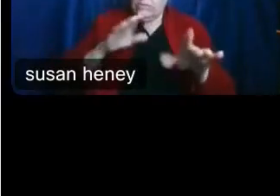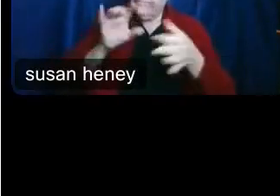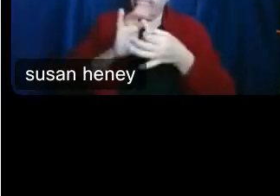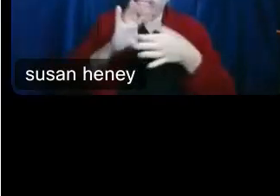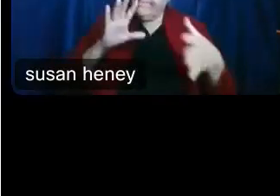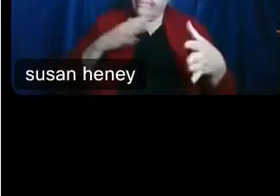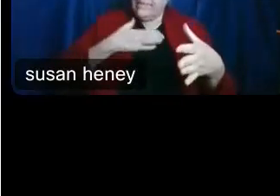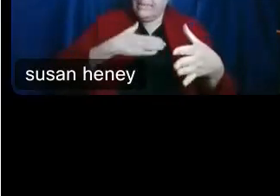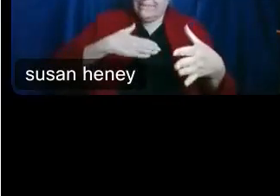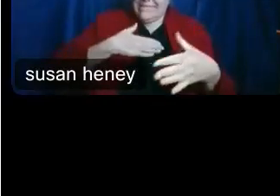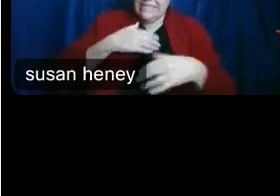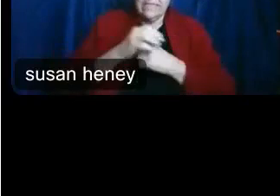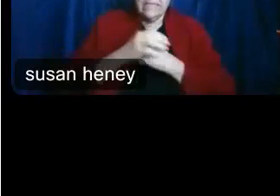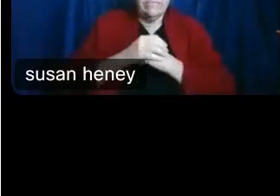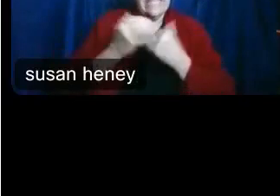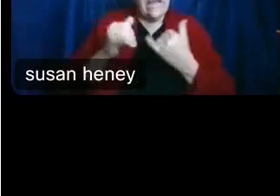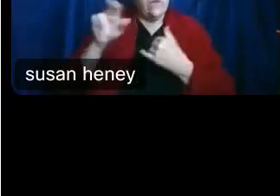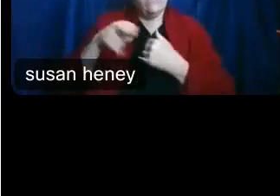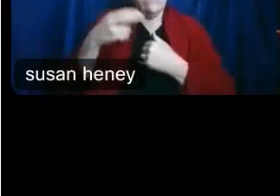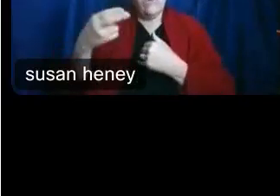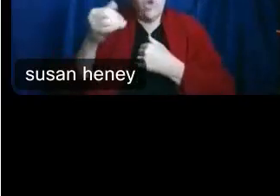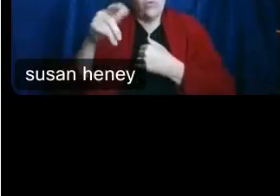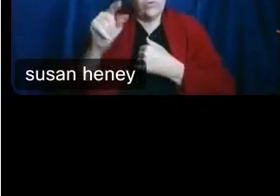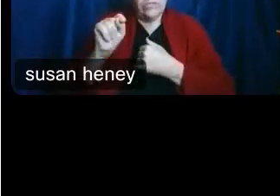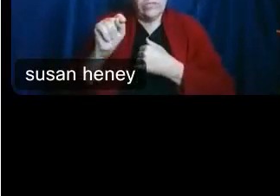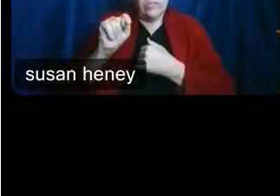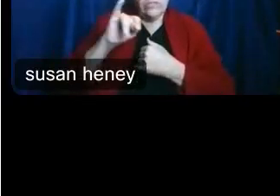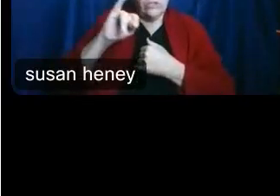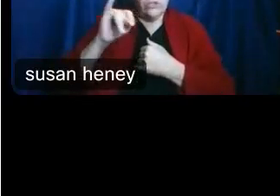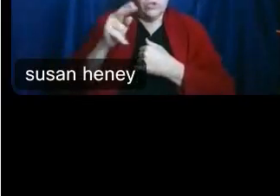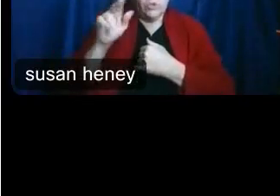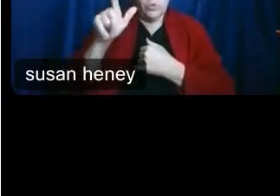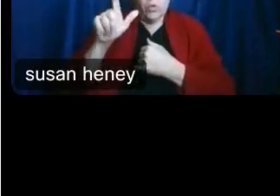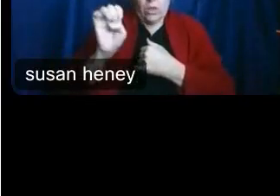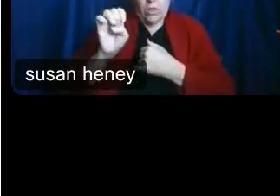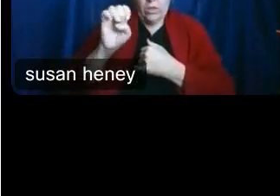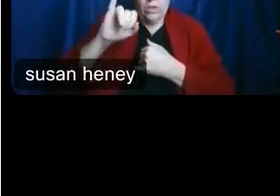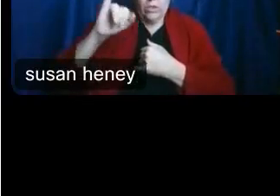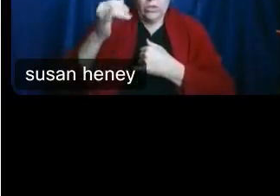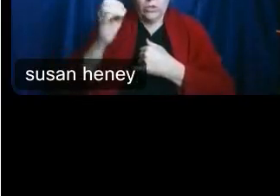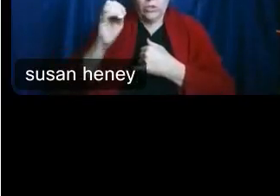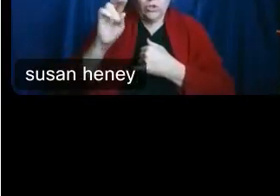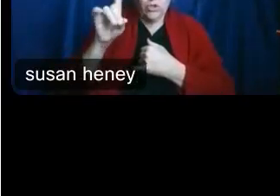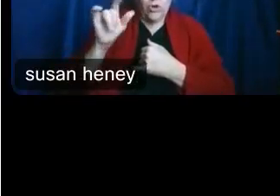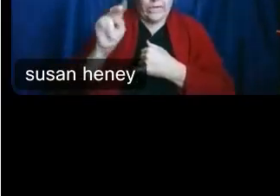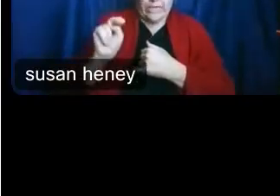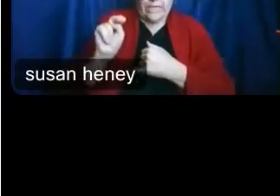over to your hosts for today, Jewel Jordan. >> Jewel Jordan: Thank you, Lisa. Good afternoon,